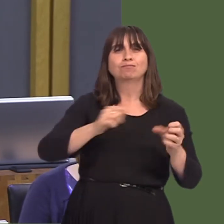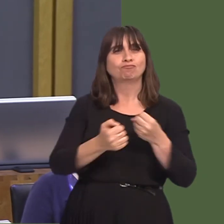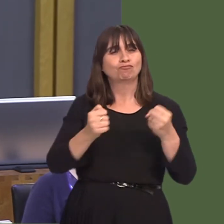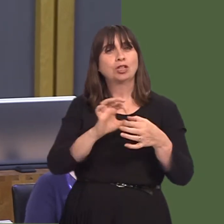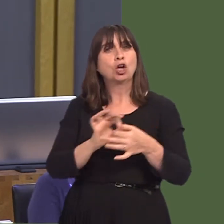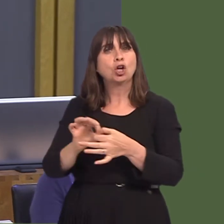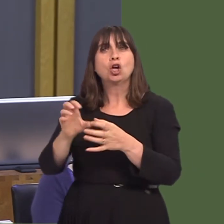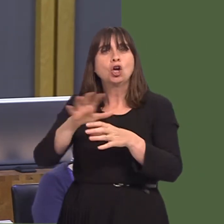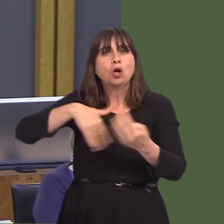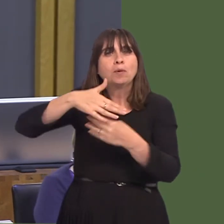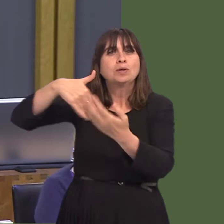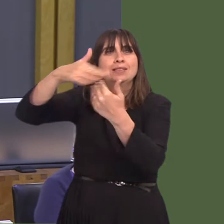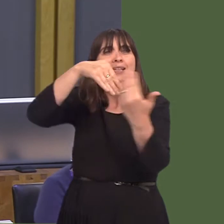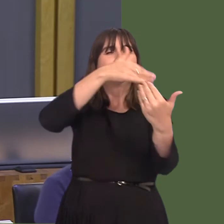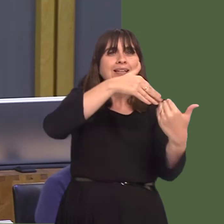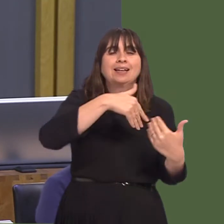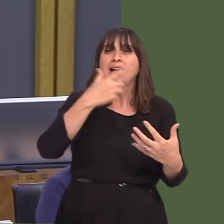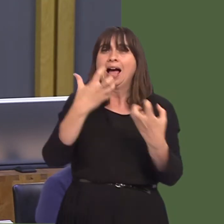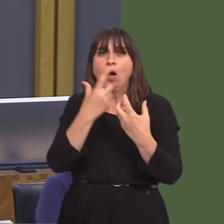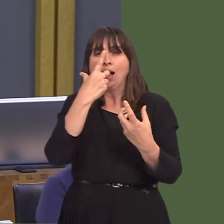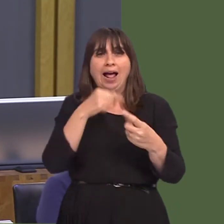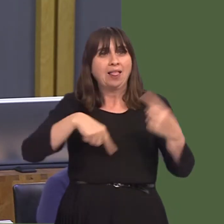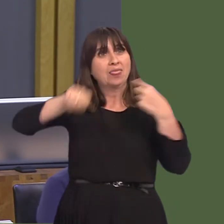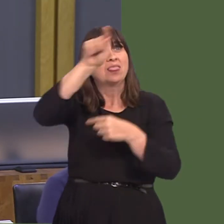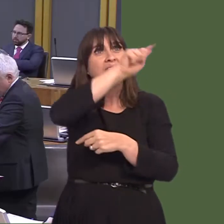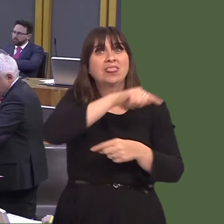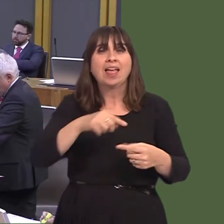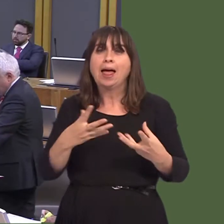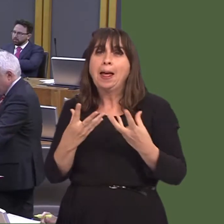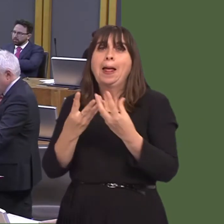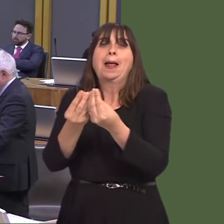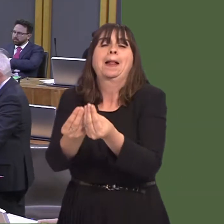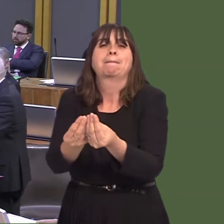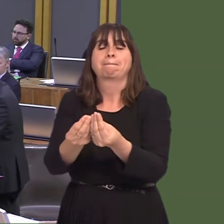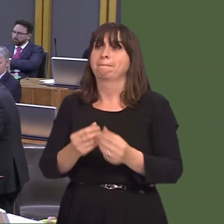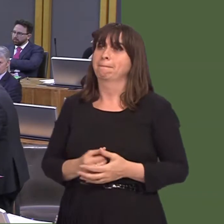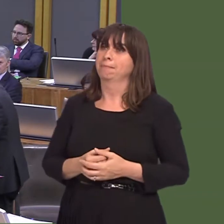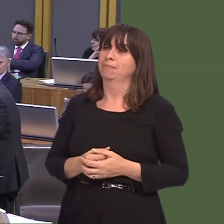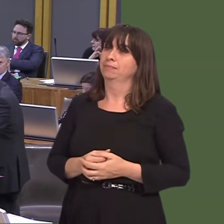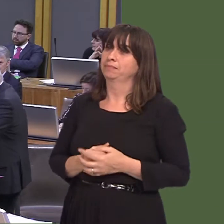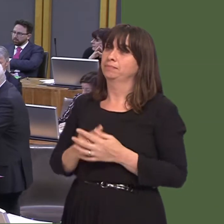of how people can play their part in building on the progress already made. Carwyn Jones AM: Yes, I can.